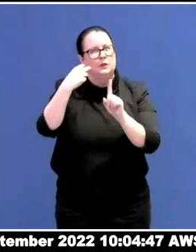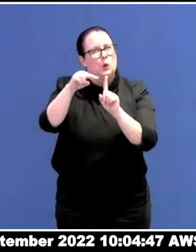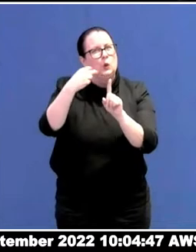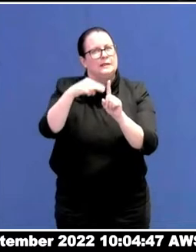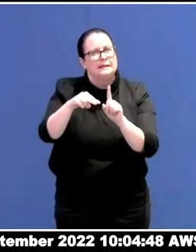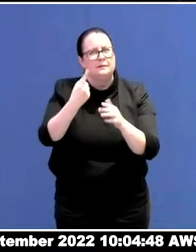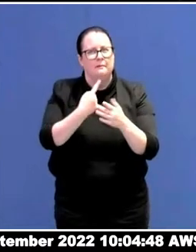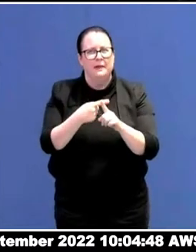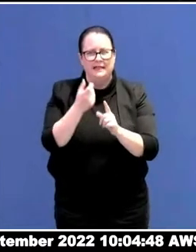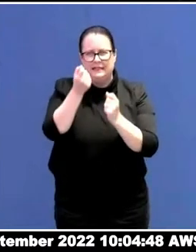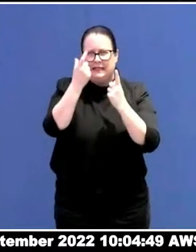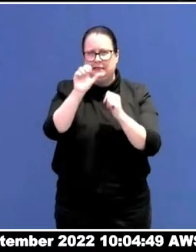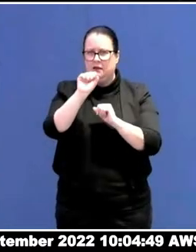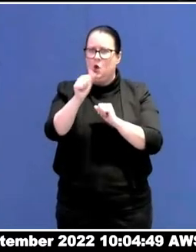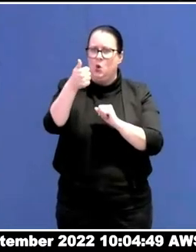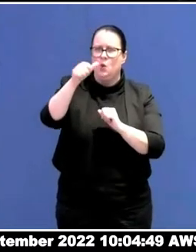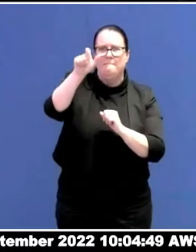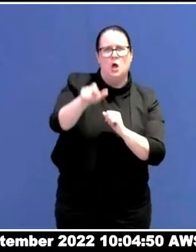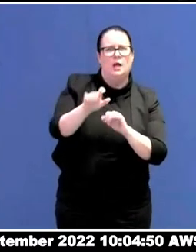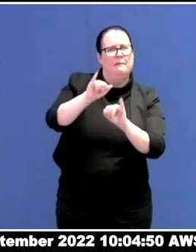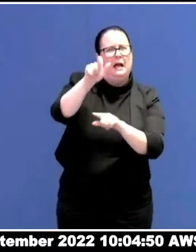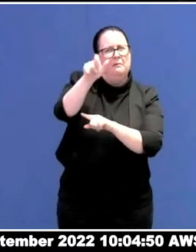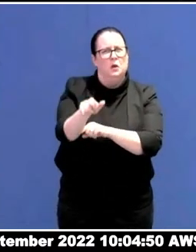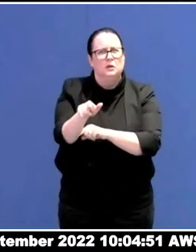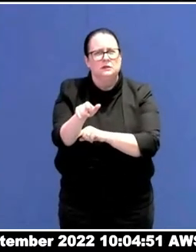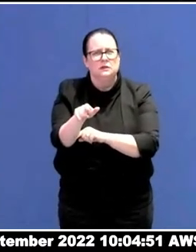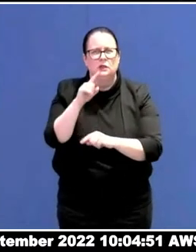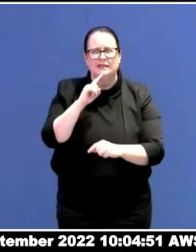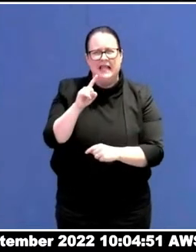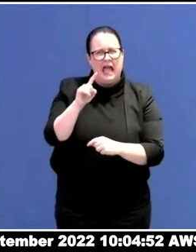well. TERRY: Yes. MR GRIFFIN: When you use the expression "read people well", what do